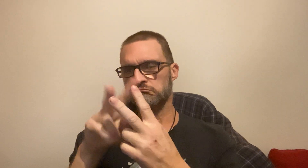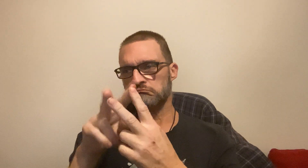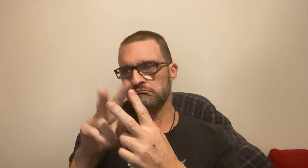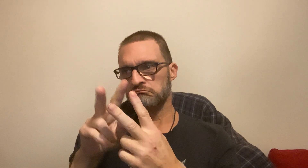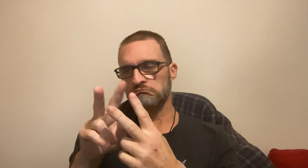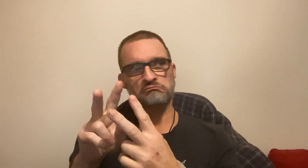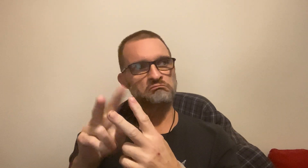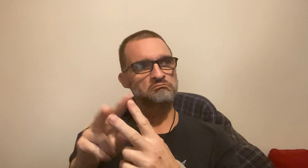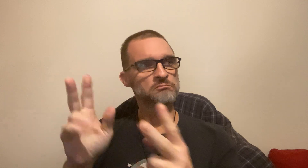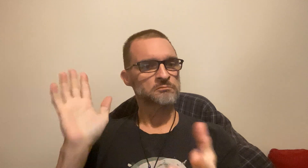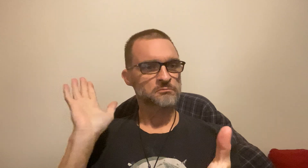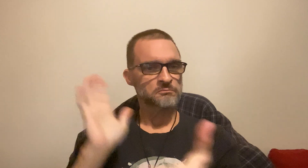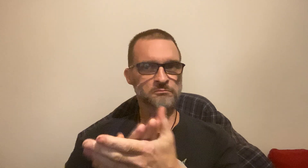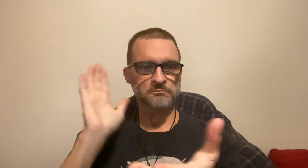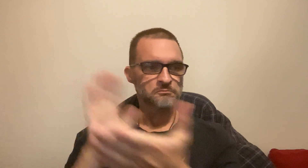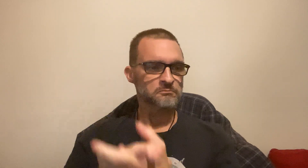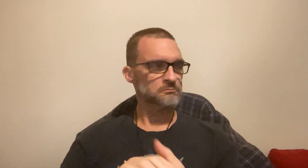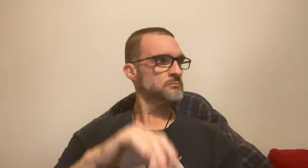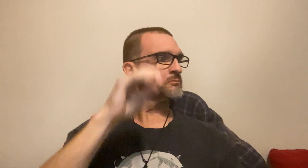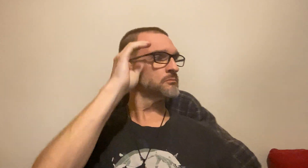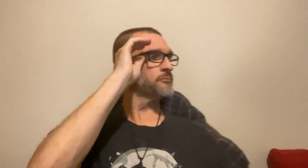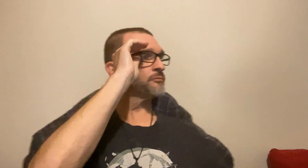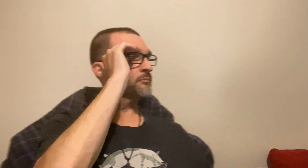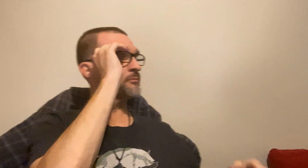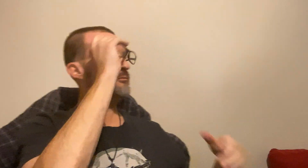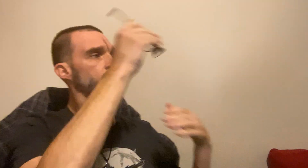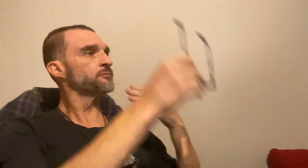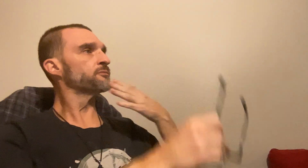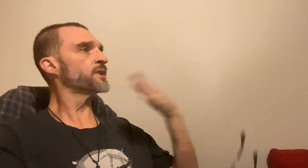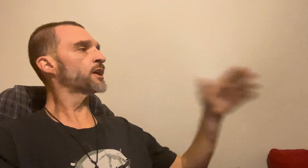I have 2 things.